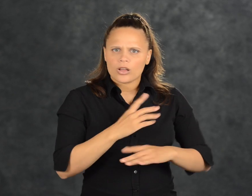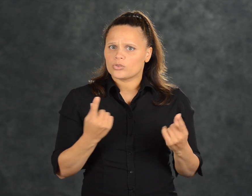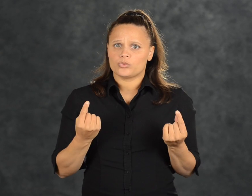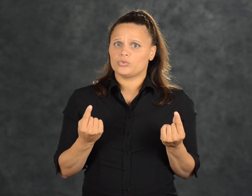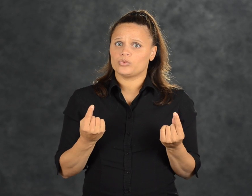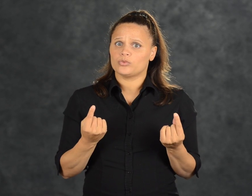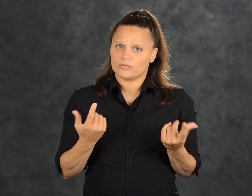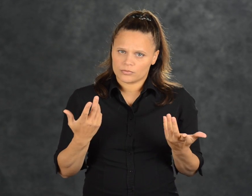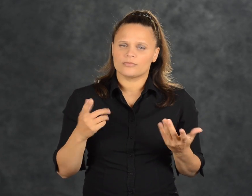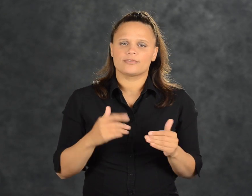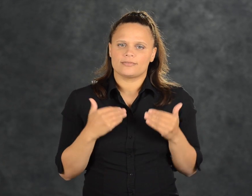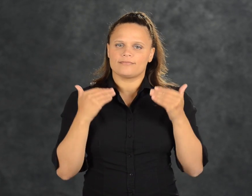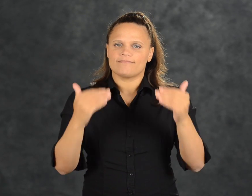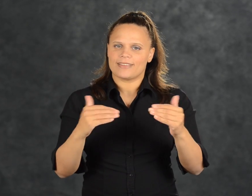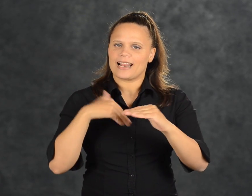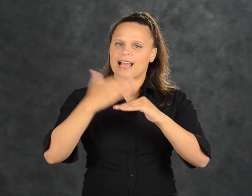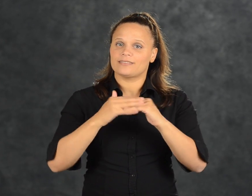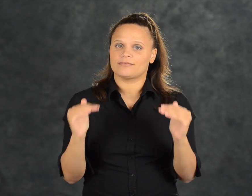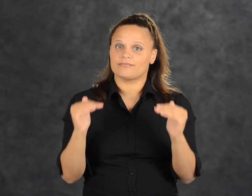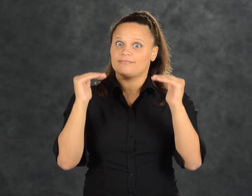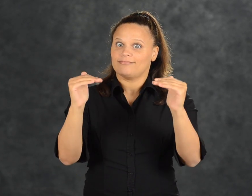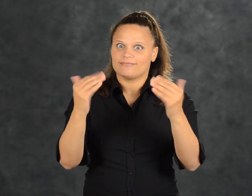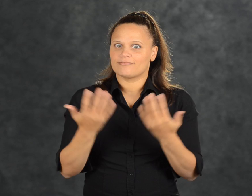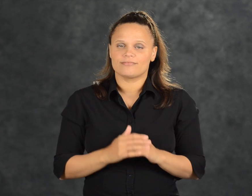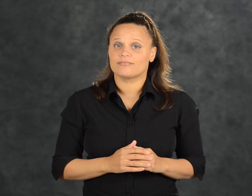When that happens, it is usually time to move on.